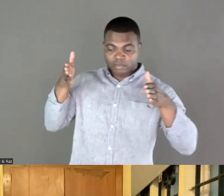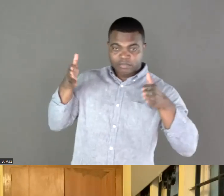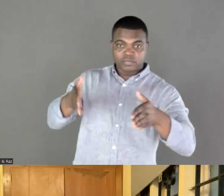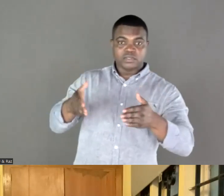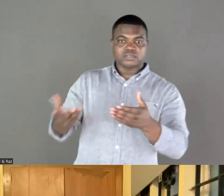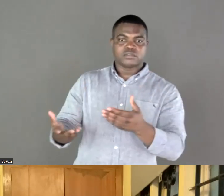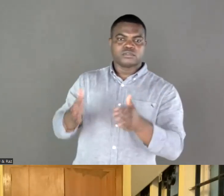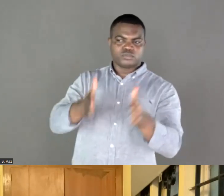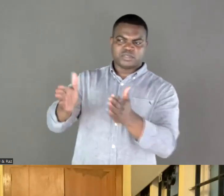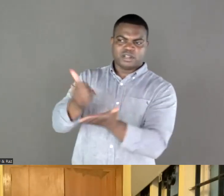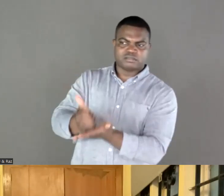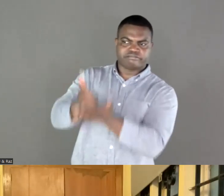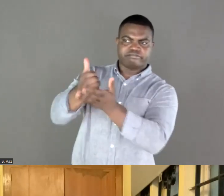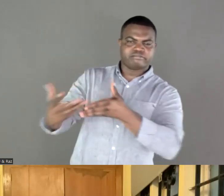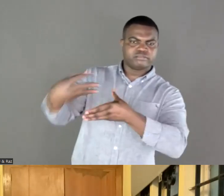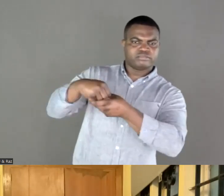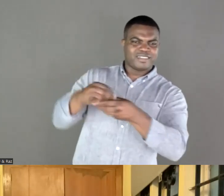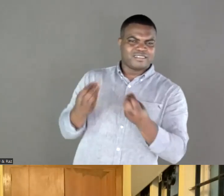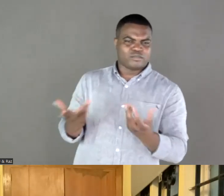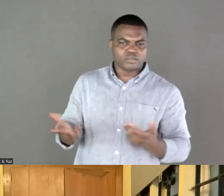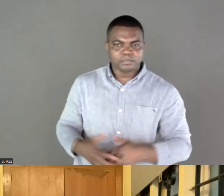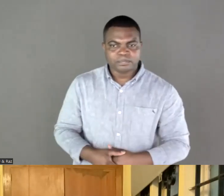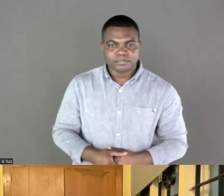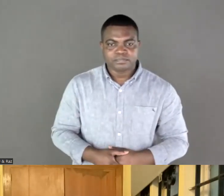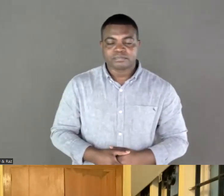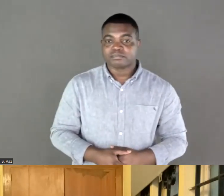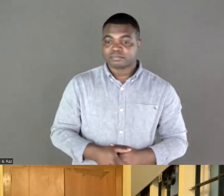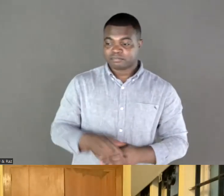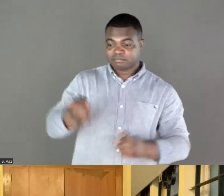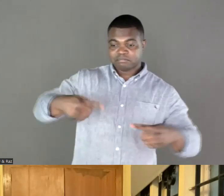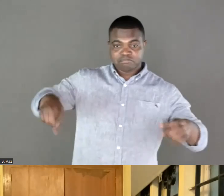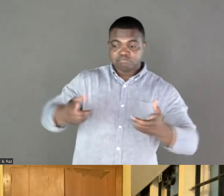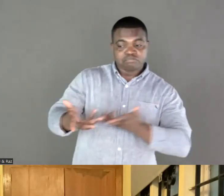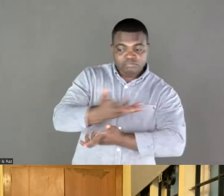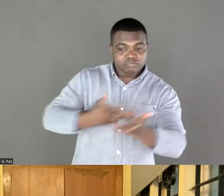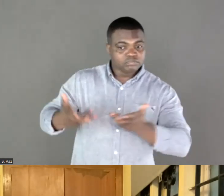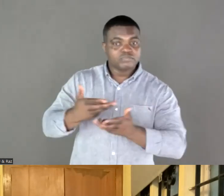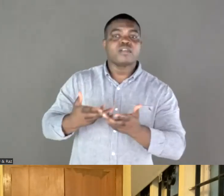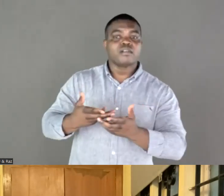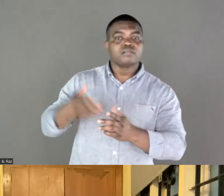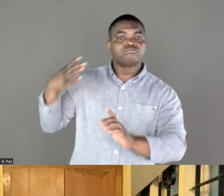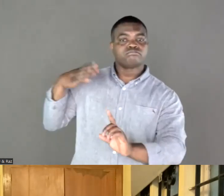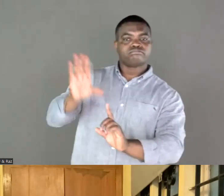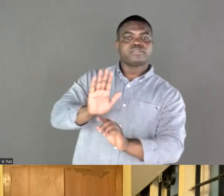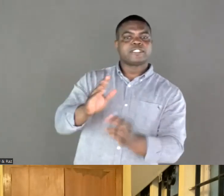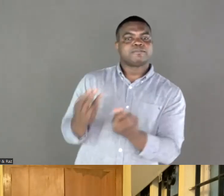In 2021, a project around capacity building of op eds and strengthening inclusive humanitarian